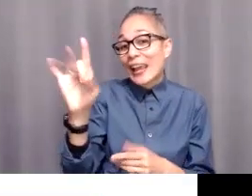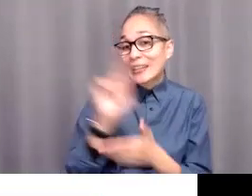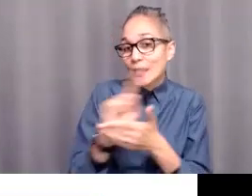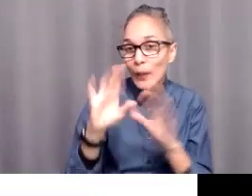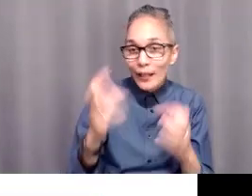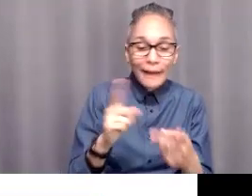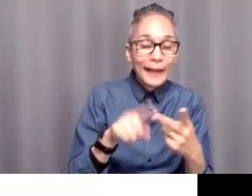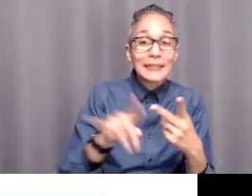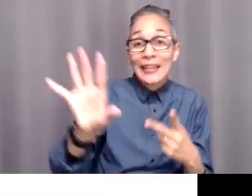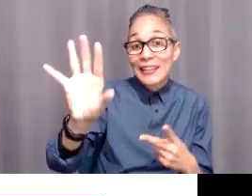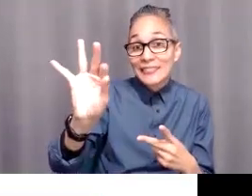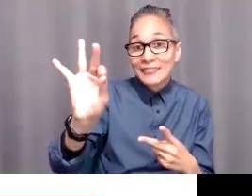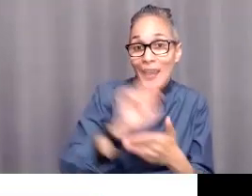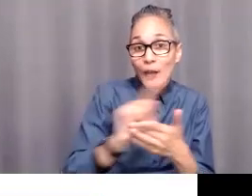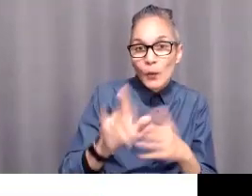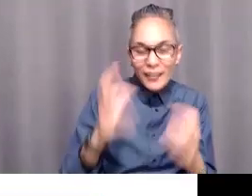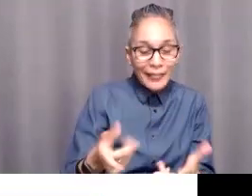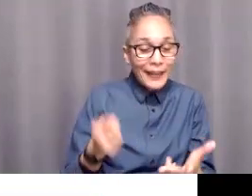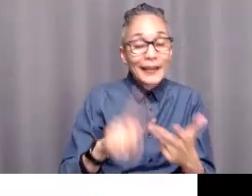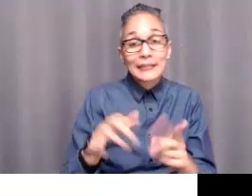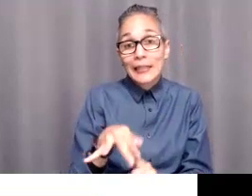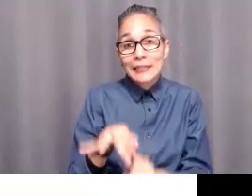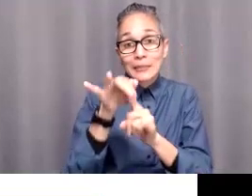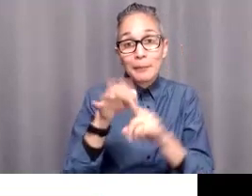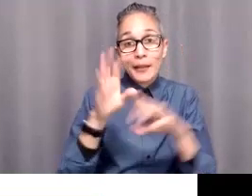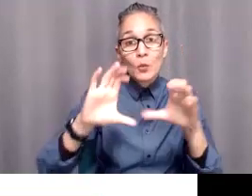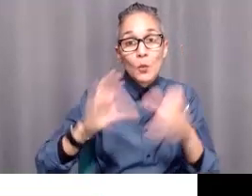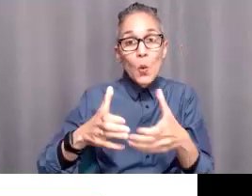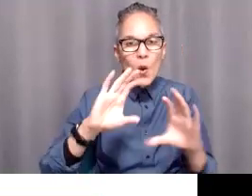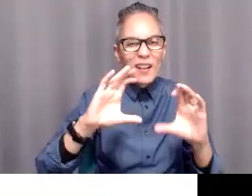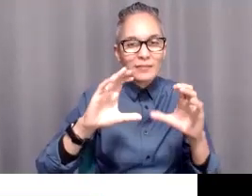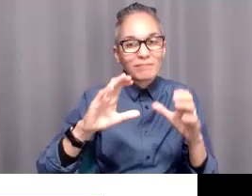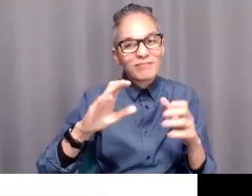if it's a special cohort, sort of, set up for our DE courses.